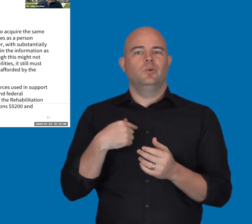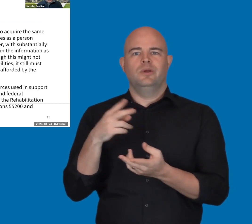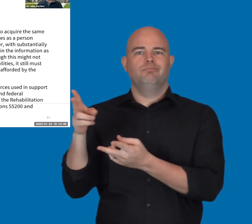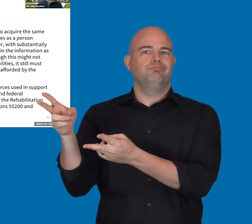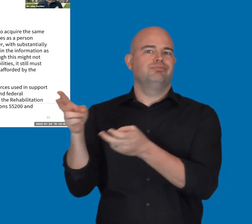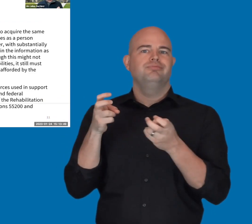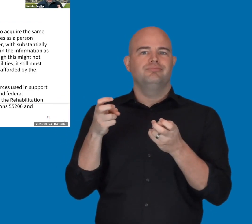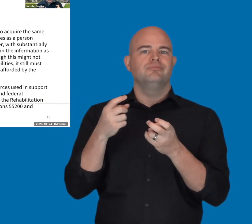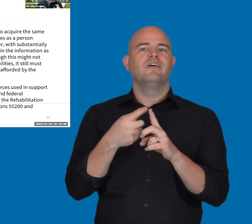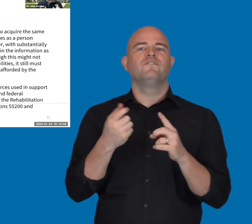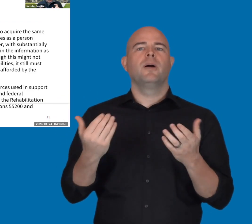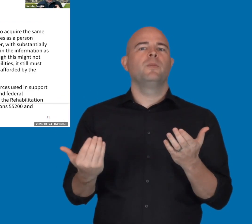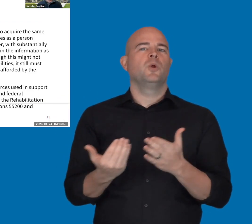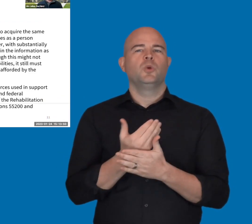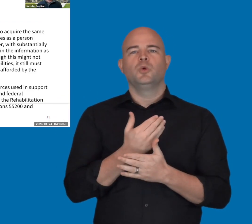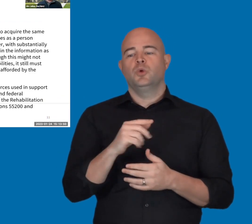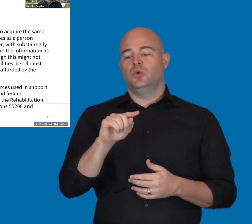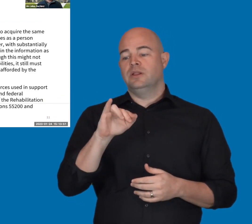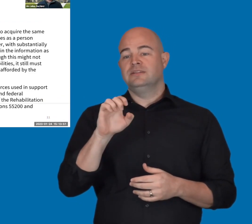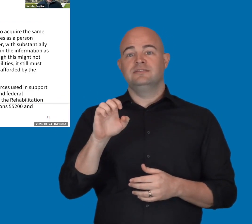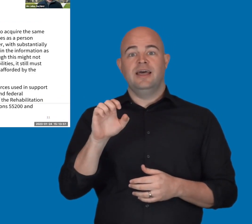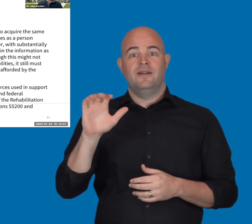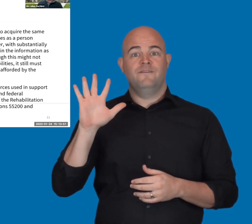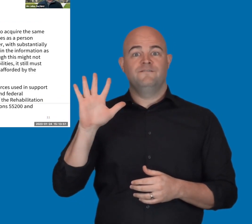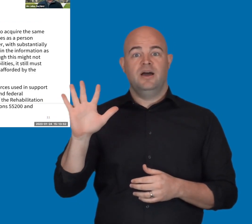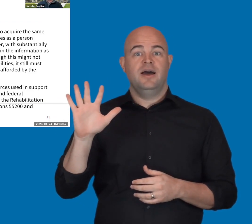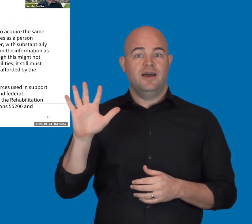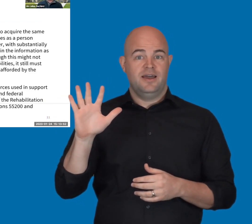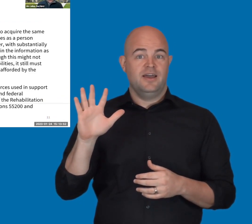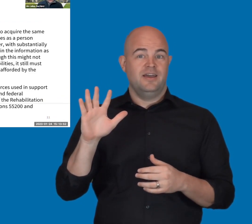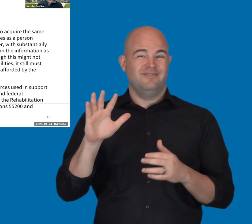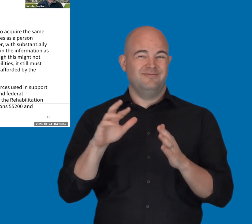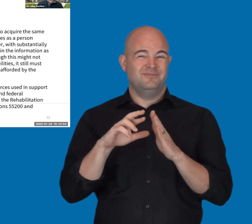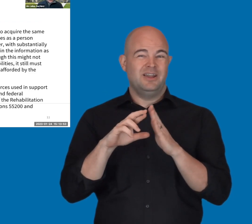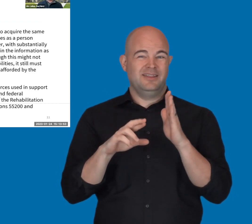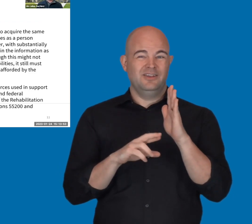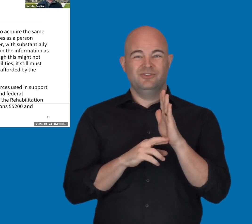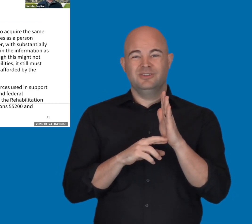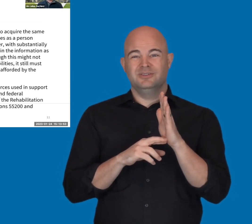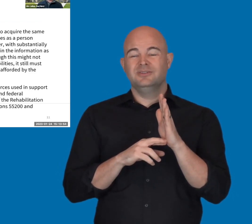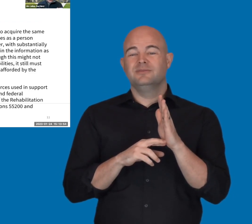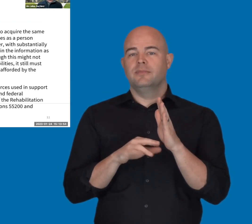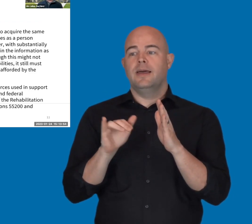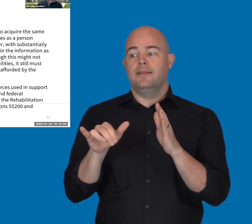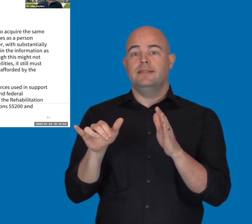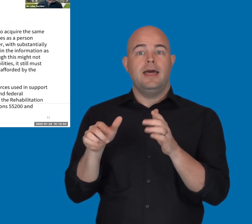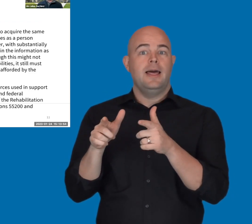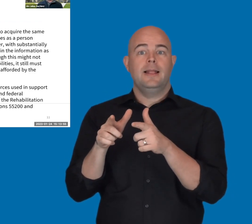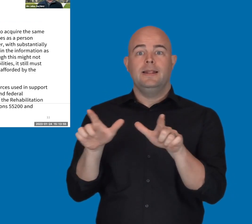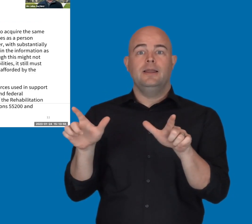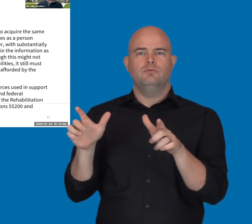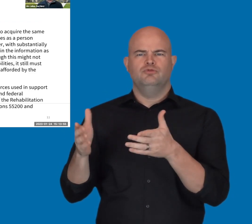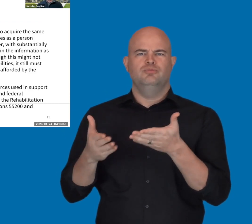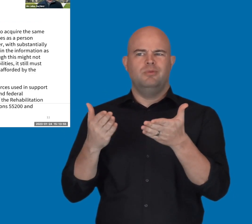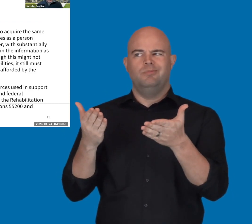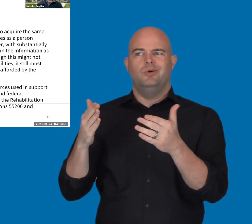of record don't seem to conflict with the possibility of offering that fully online in an accessible fashion.